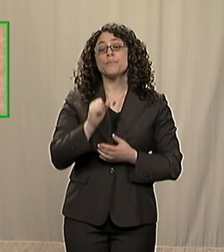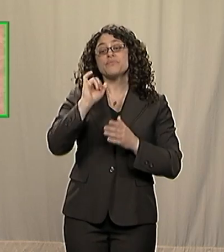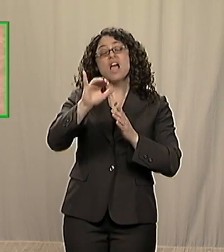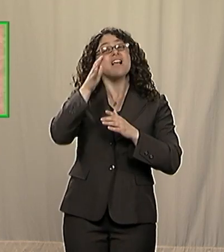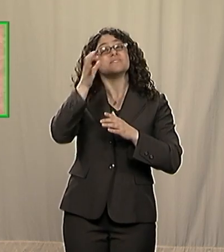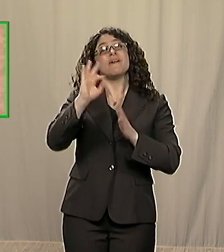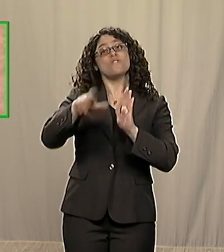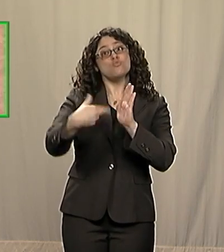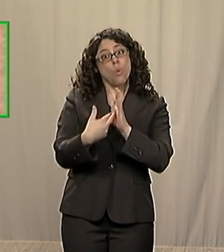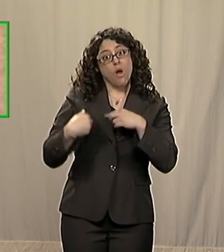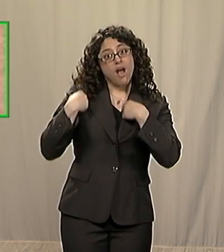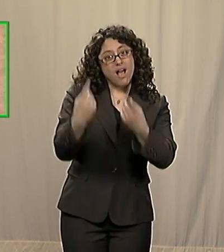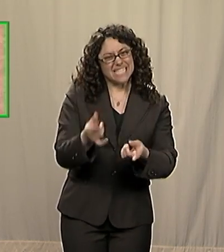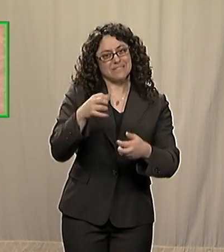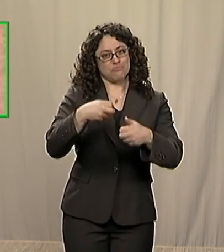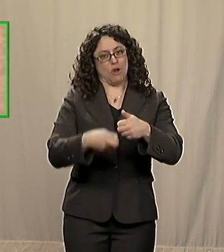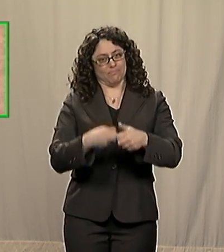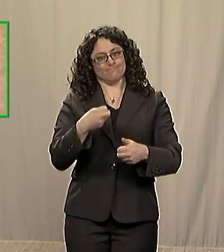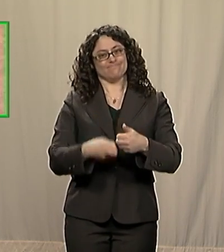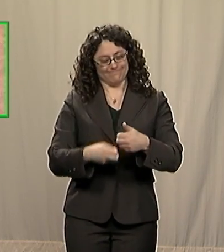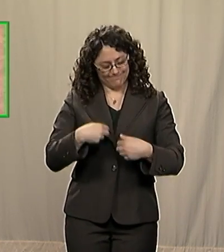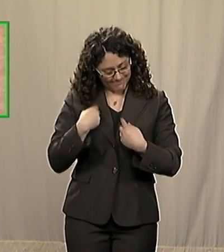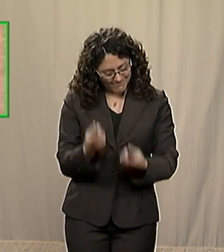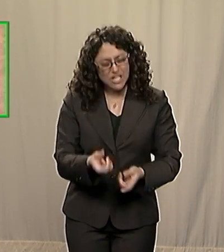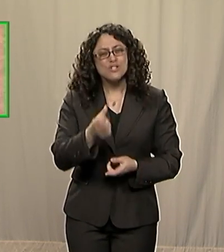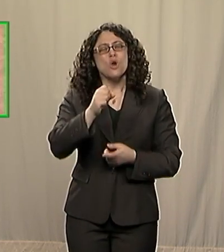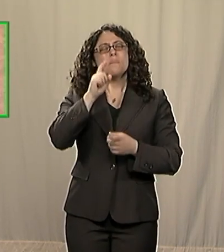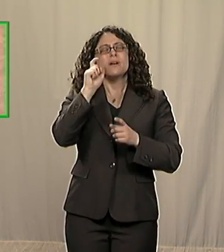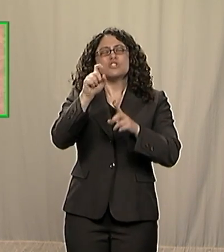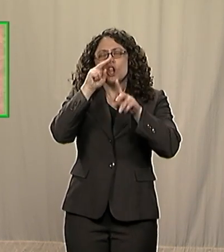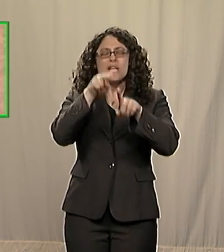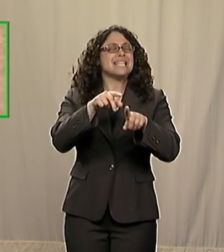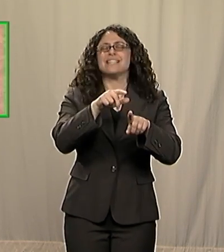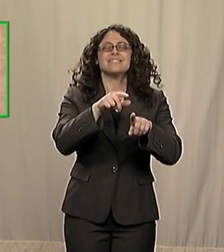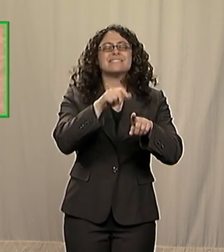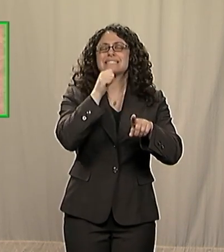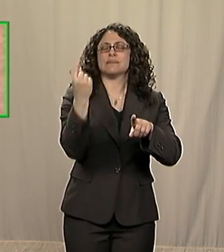We think if you don't look at role as an entity, but rather something that's created dynamically